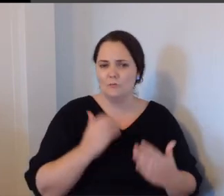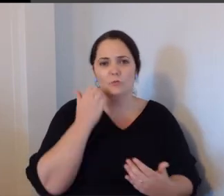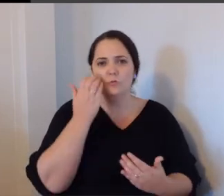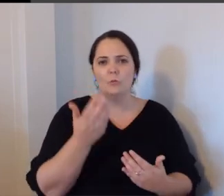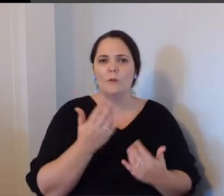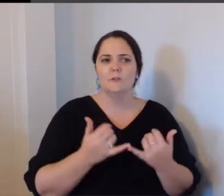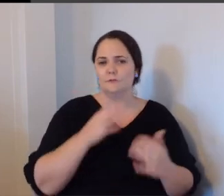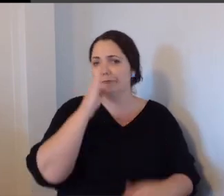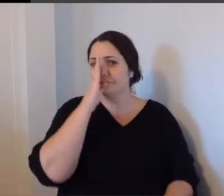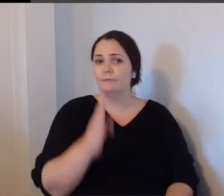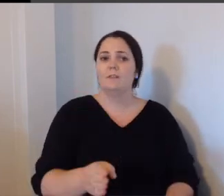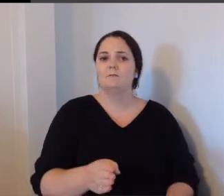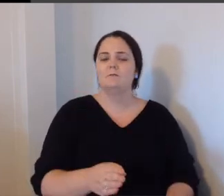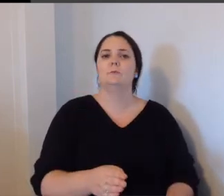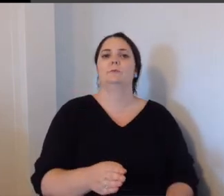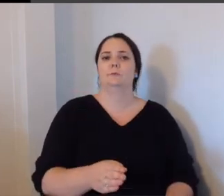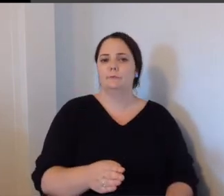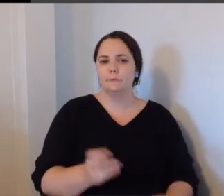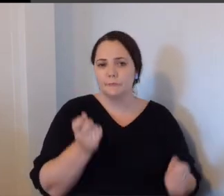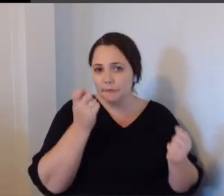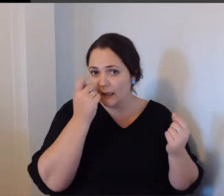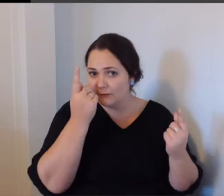Now just to create some context in case you're not familiar with her work,